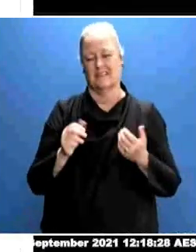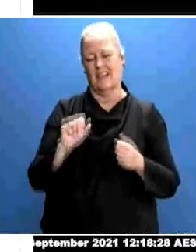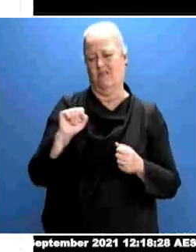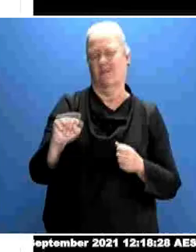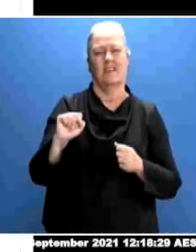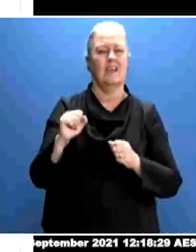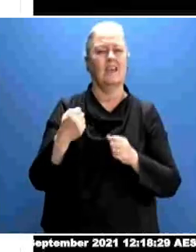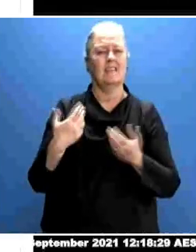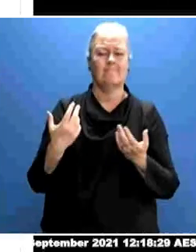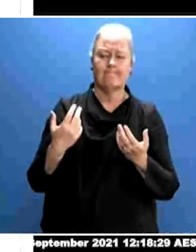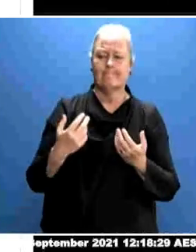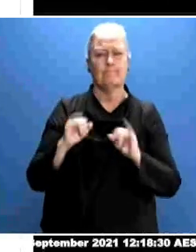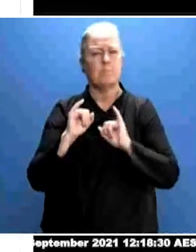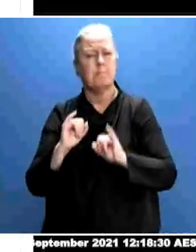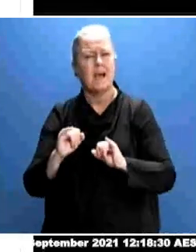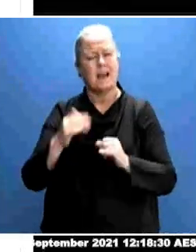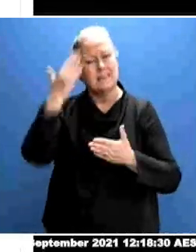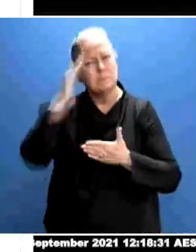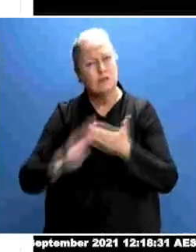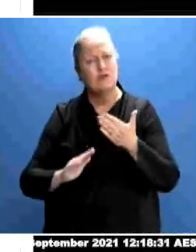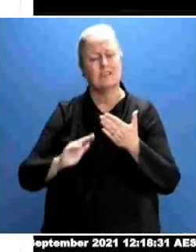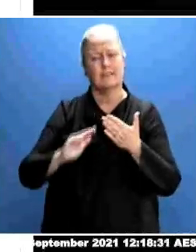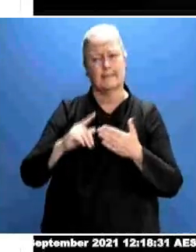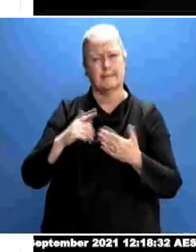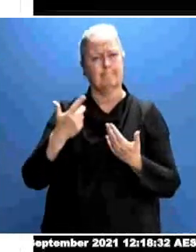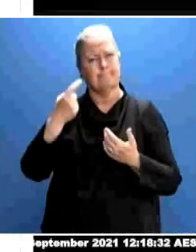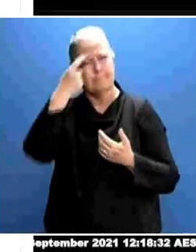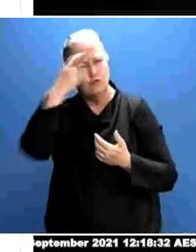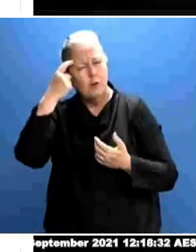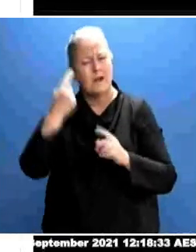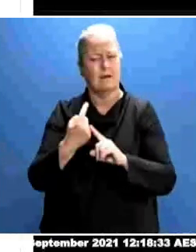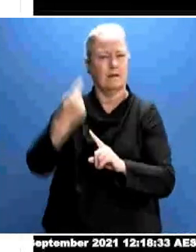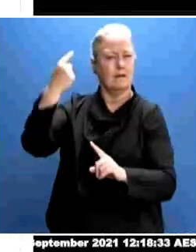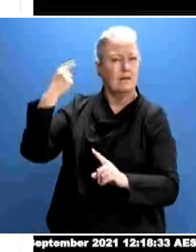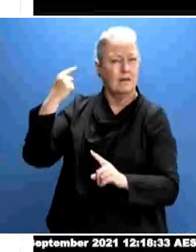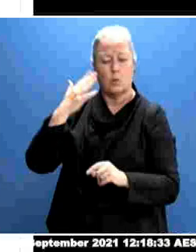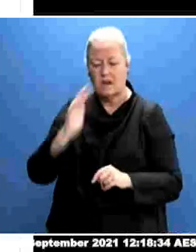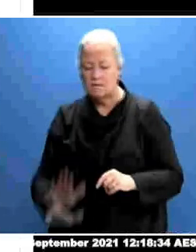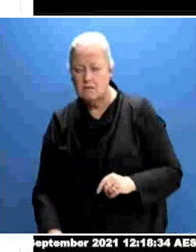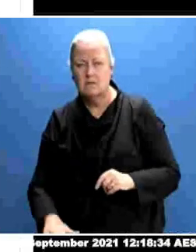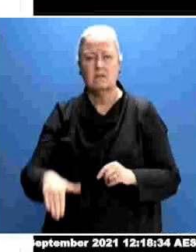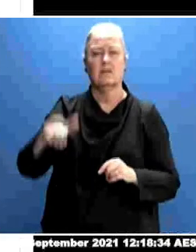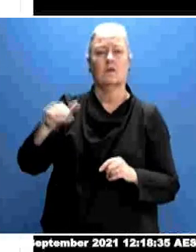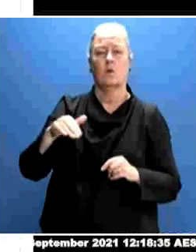you know, traumatic events in their childhood. Potentially the trauma of being removed from family and being placed incare